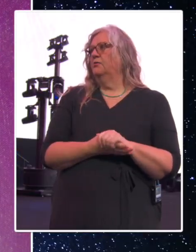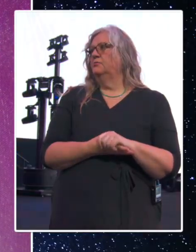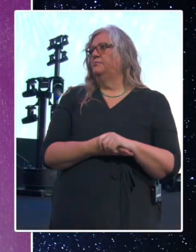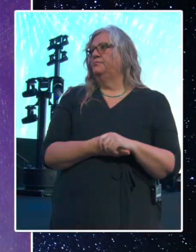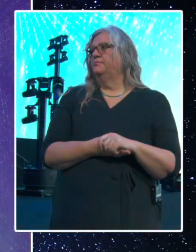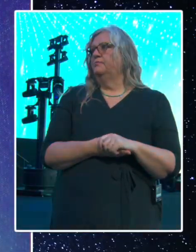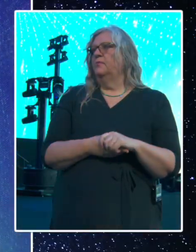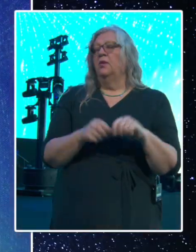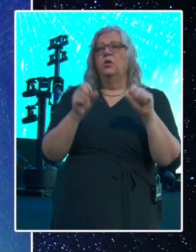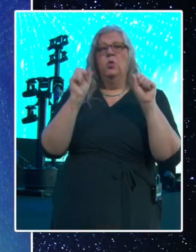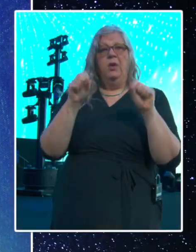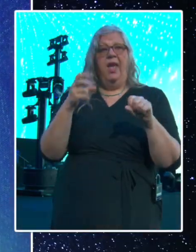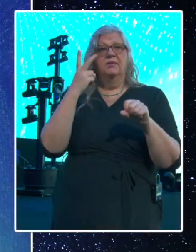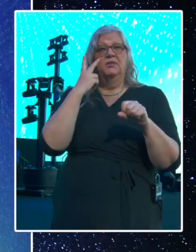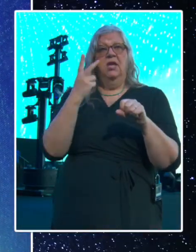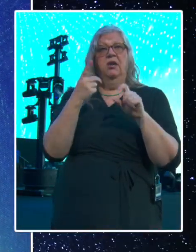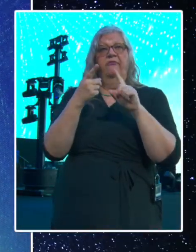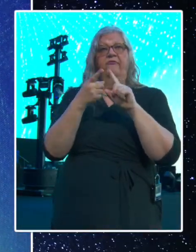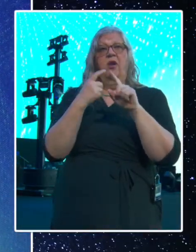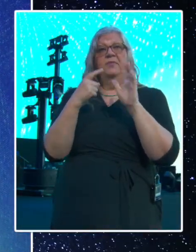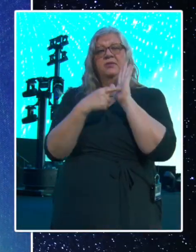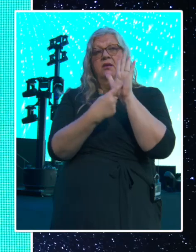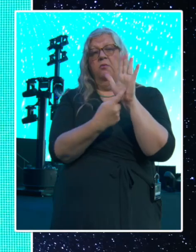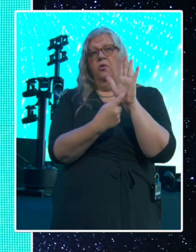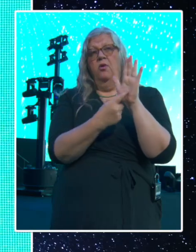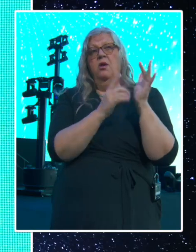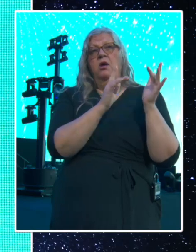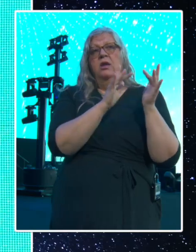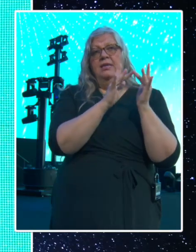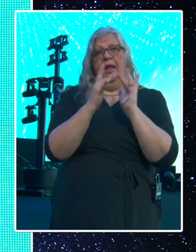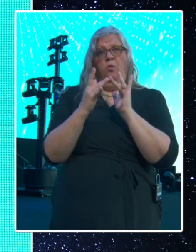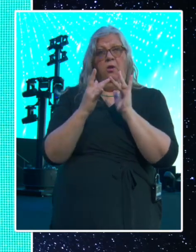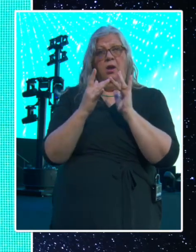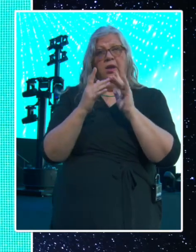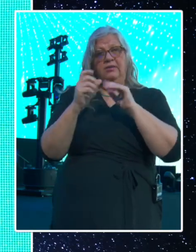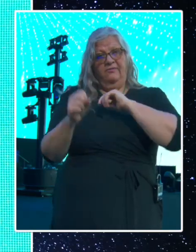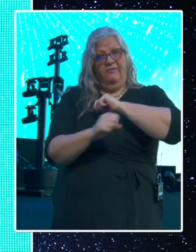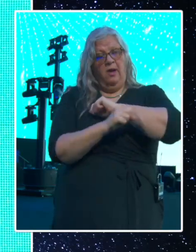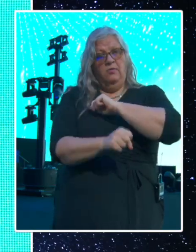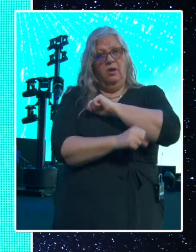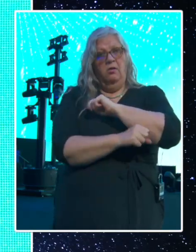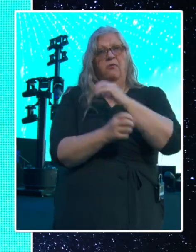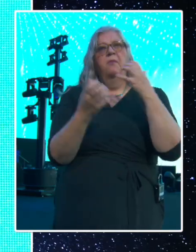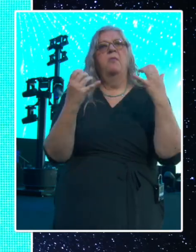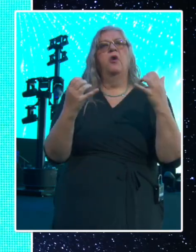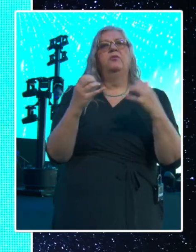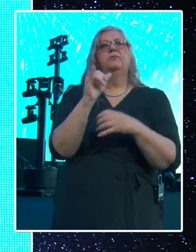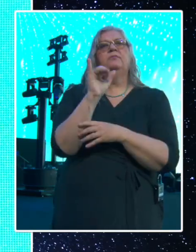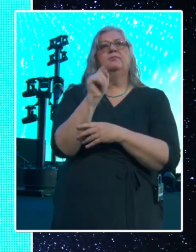As you can see from these customer examples, networking is the core foundation of a modern IT architecture